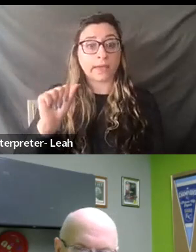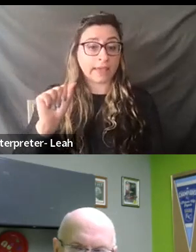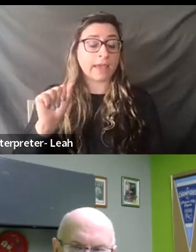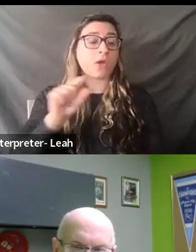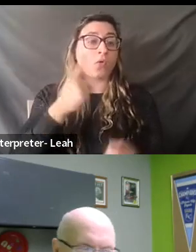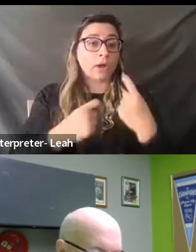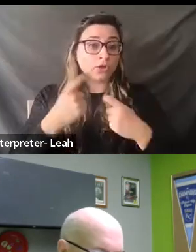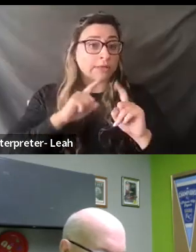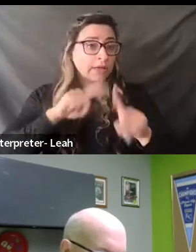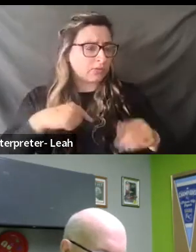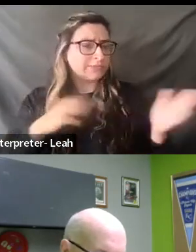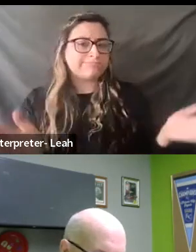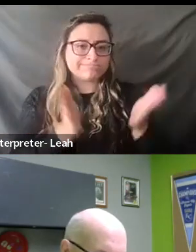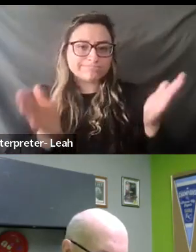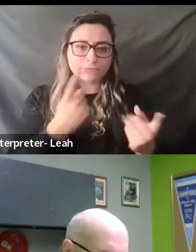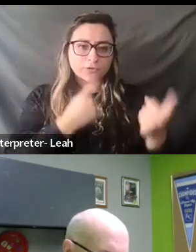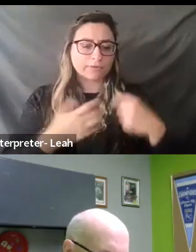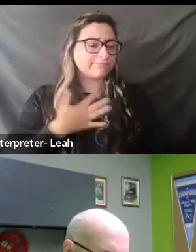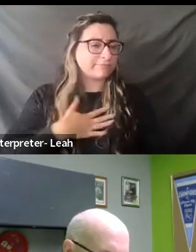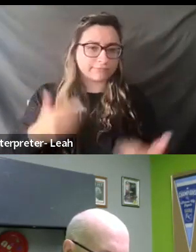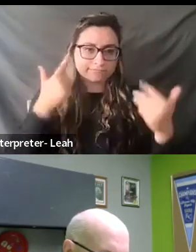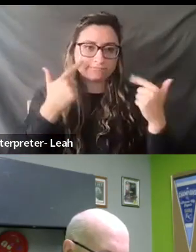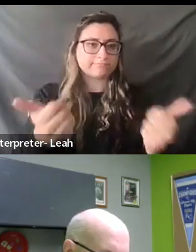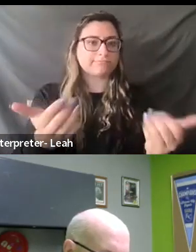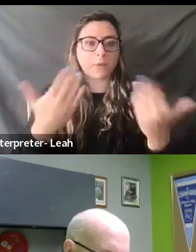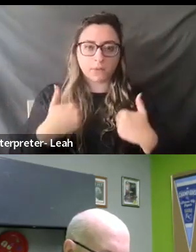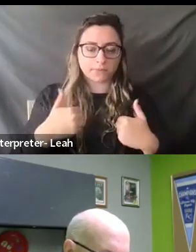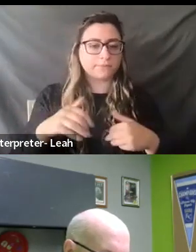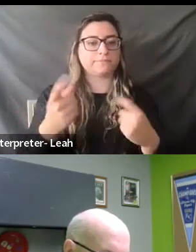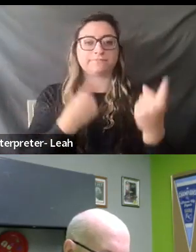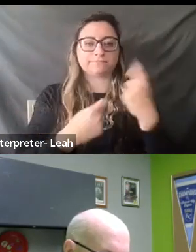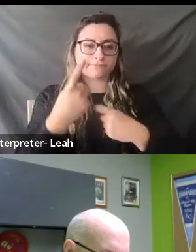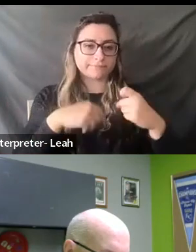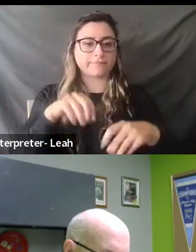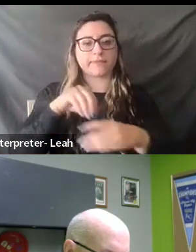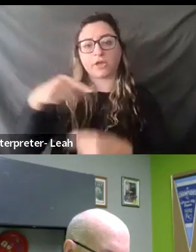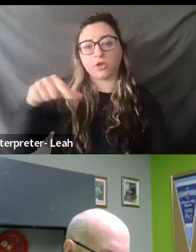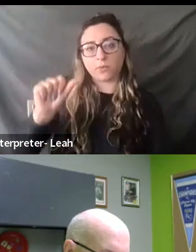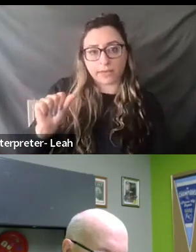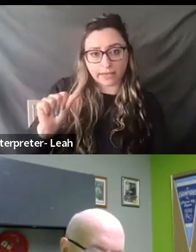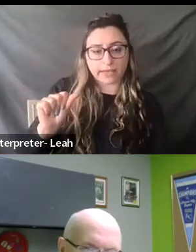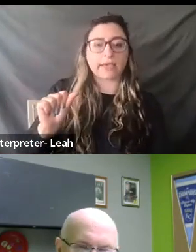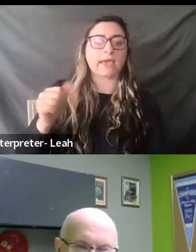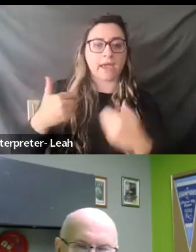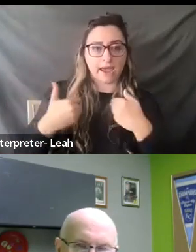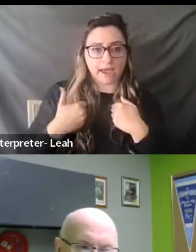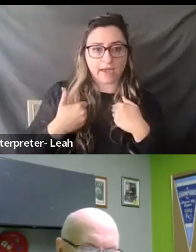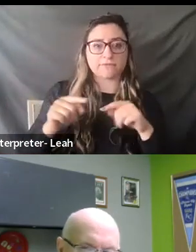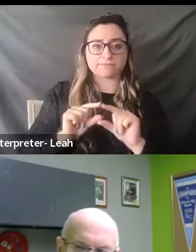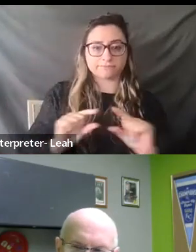If you would like the chat feature off, if you are using a screen reader, press "alt, h," or use the info and help section on the conference website for more help. For question and answer times -- and we do really encourage questions.